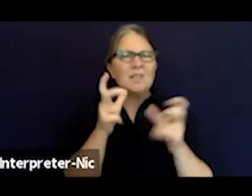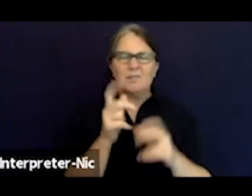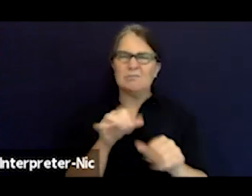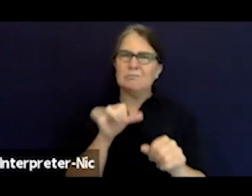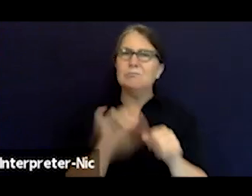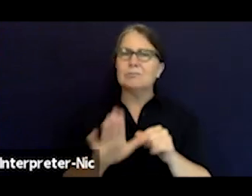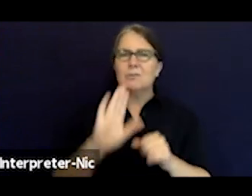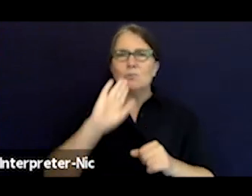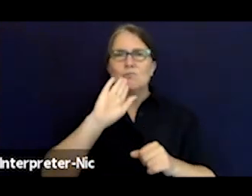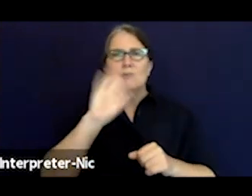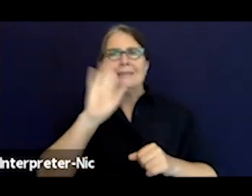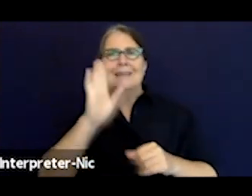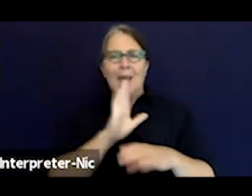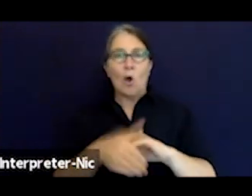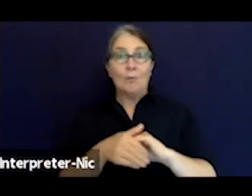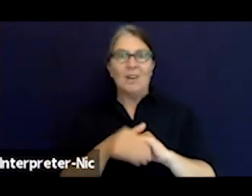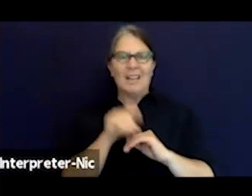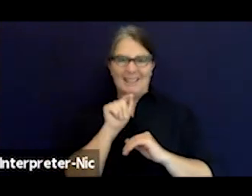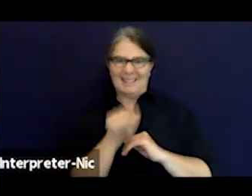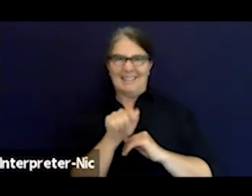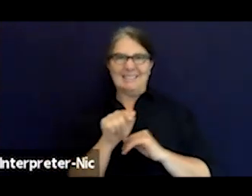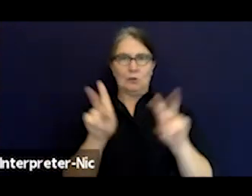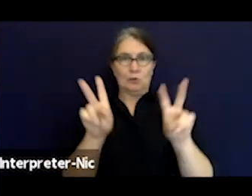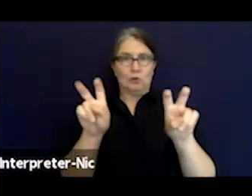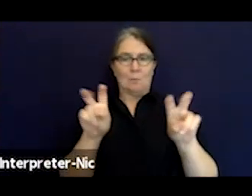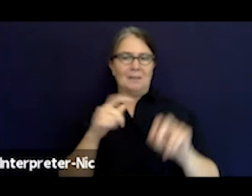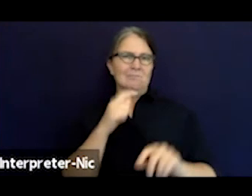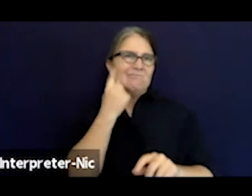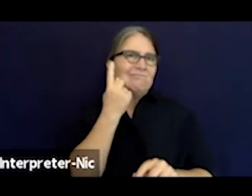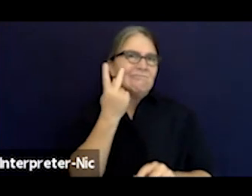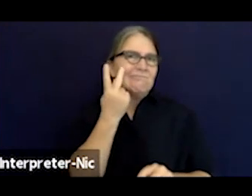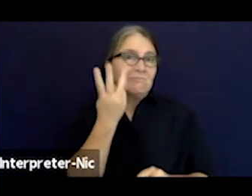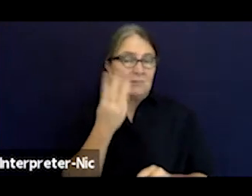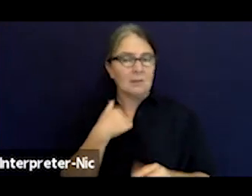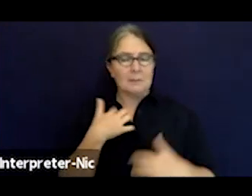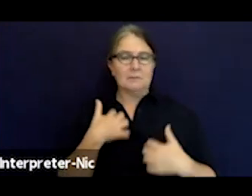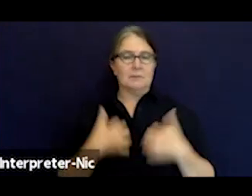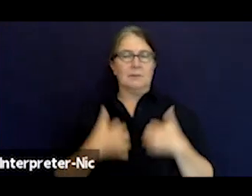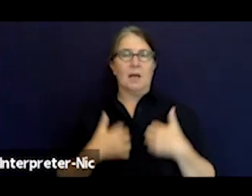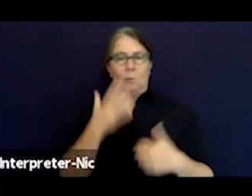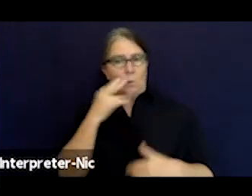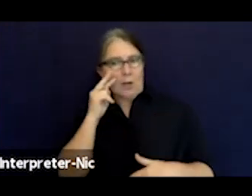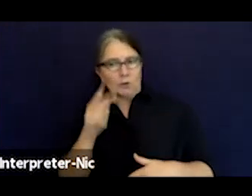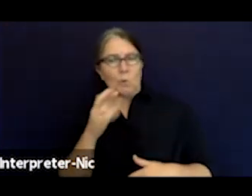exact topic. So, wait for that. I really enjoyed seeing that on the program. Joanna says, “Include